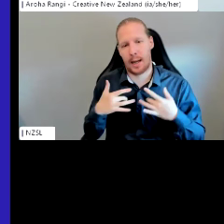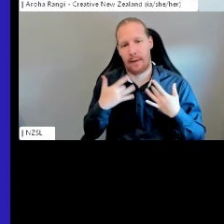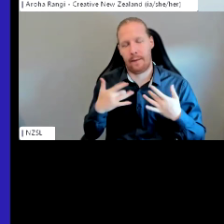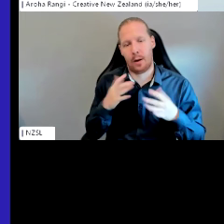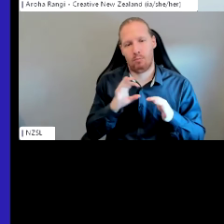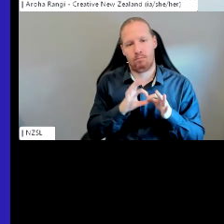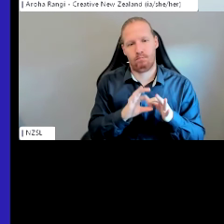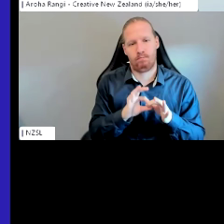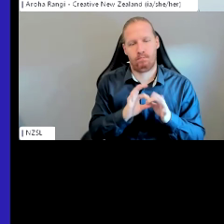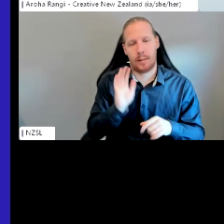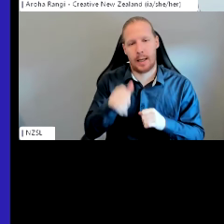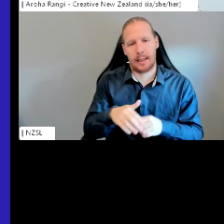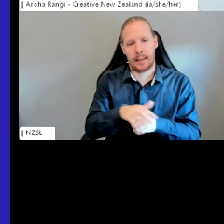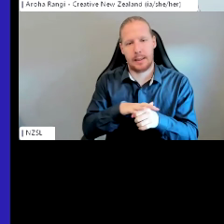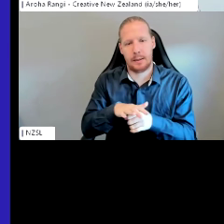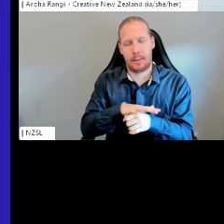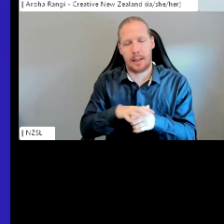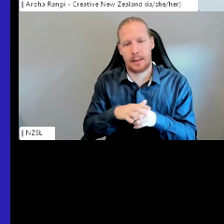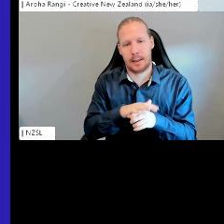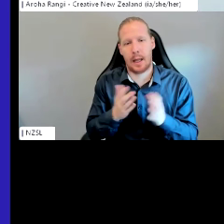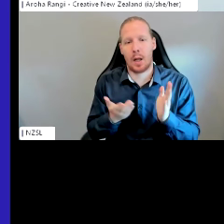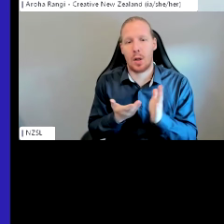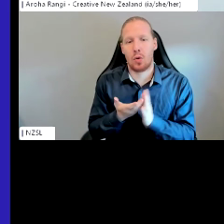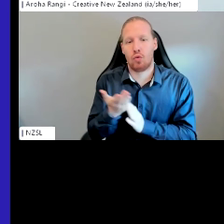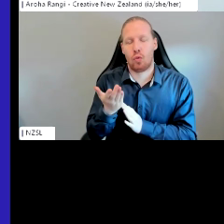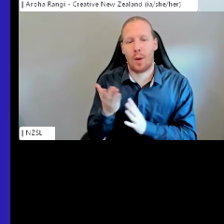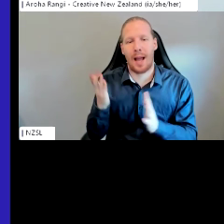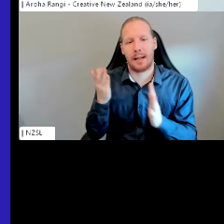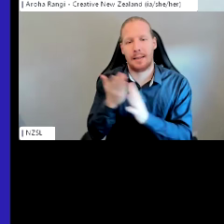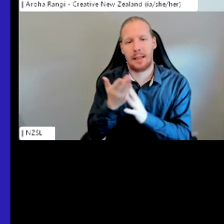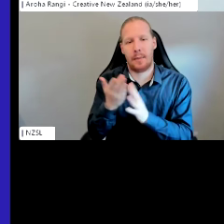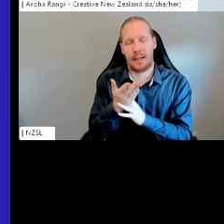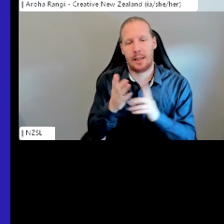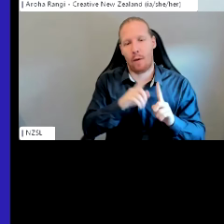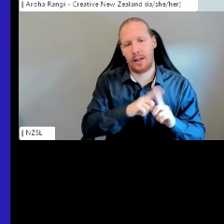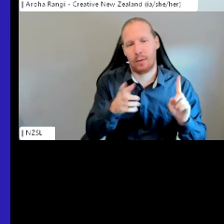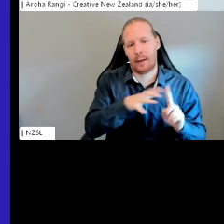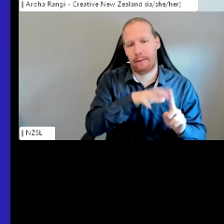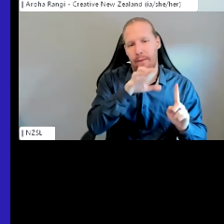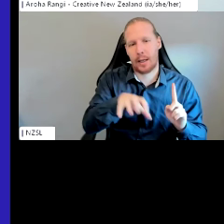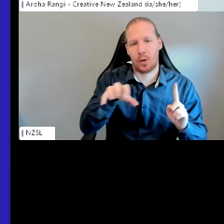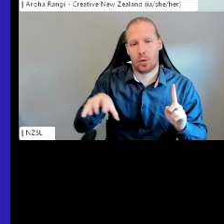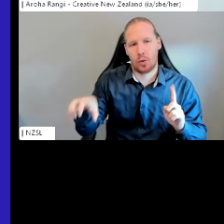actually the accessibility of alier's venues with your research I suppose internationally Andrew um